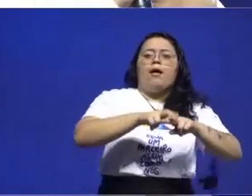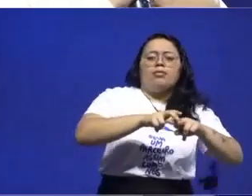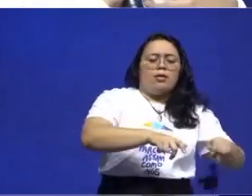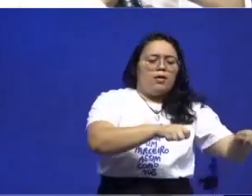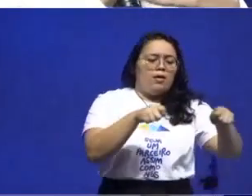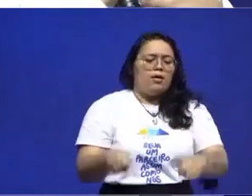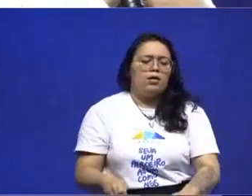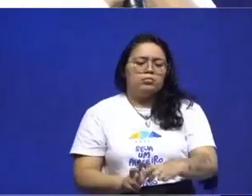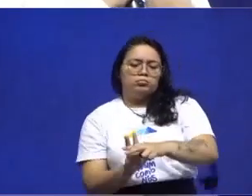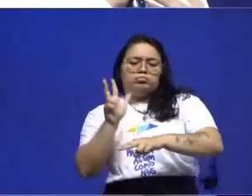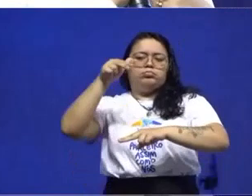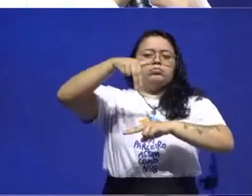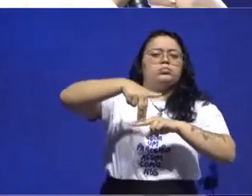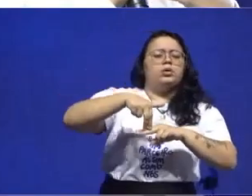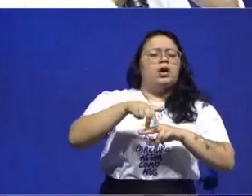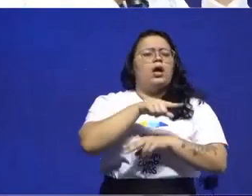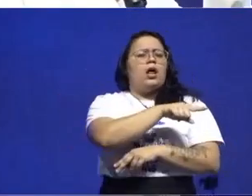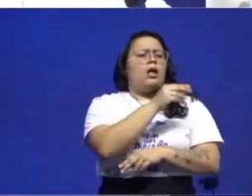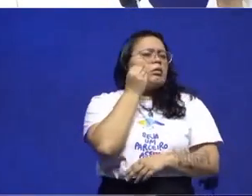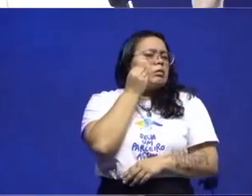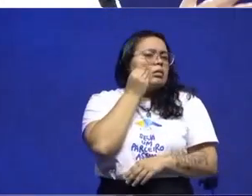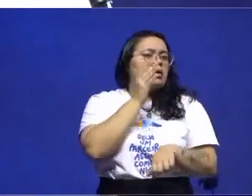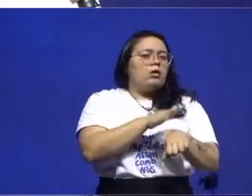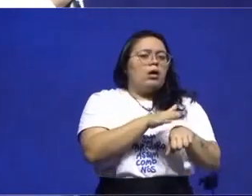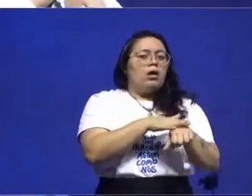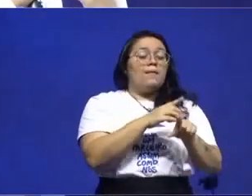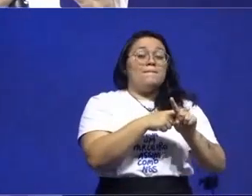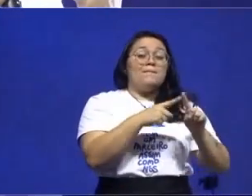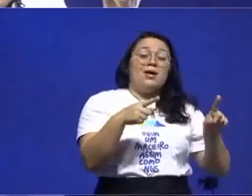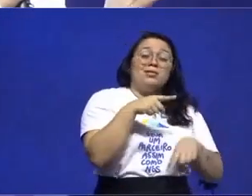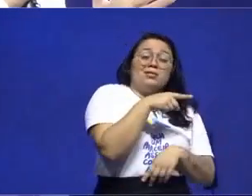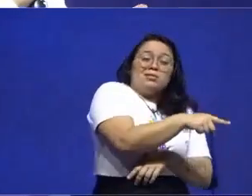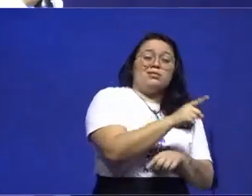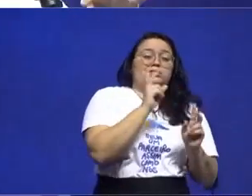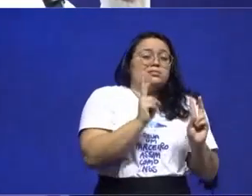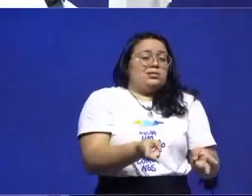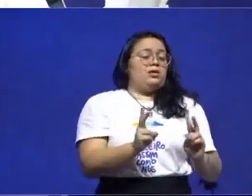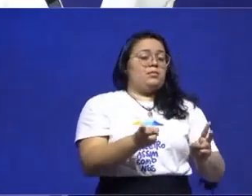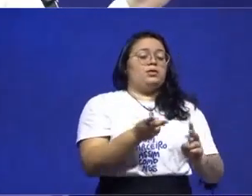ends up showing the difficulty of asking for help to demonstrate what he wants he tries for himself